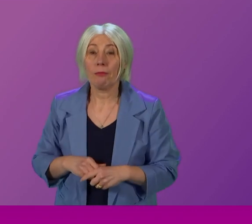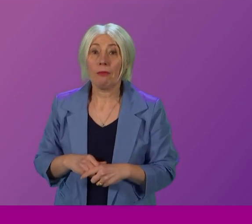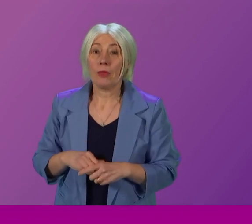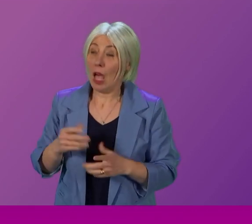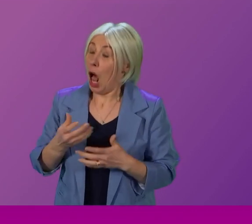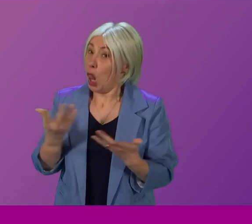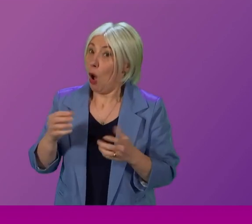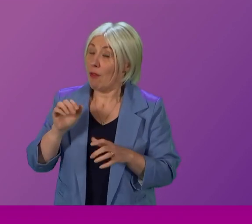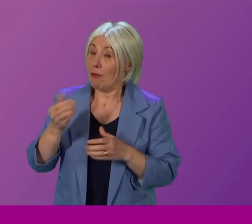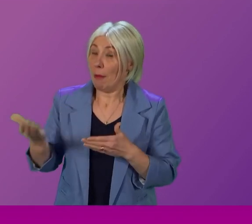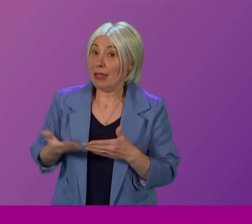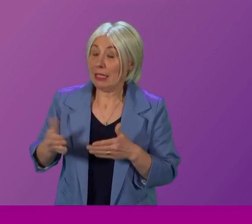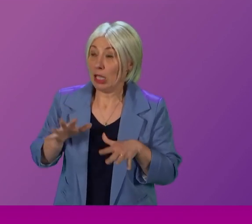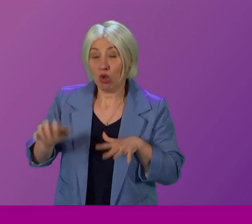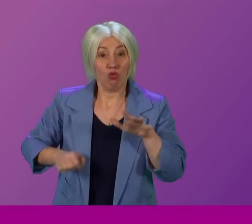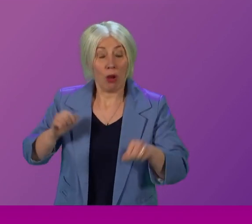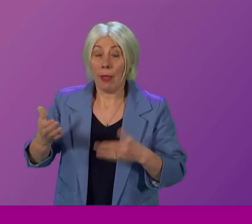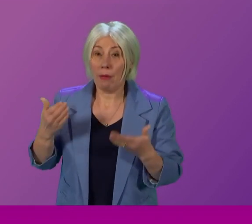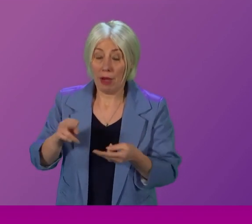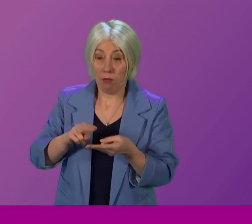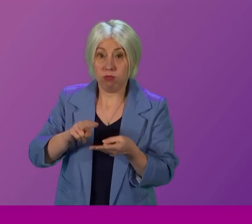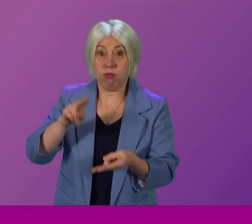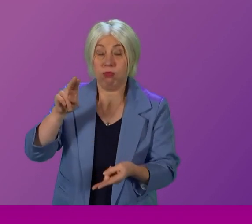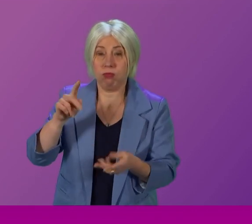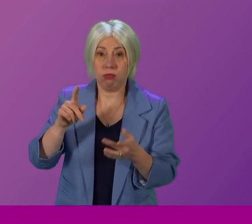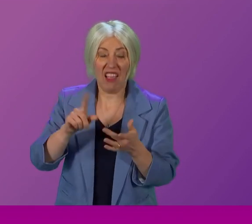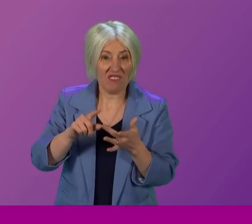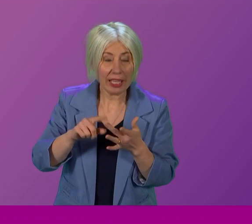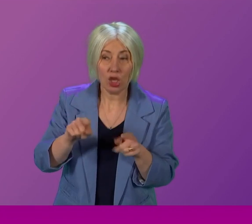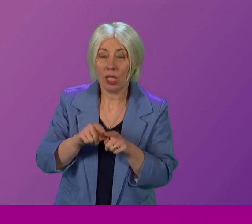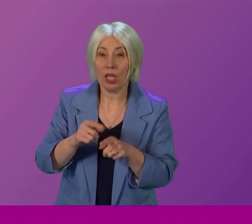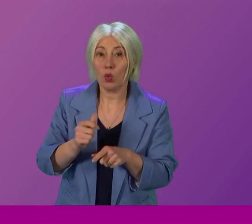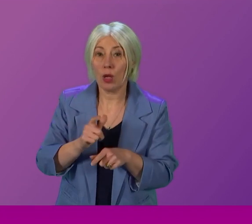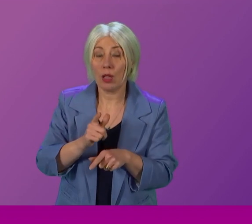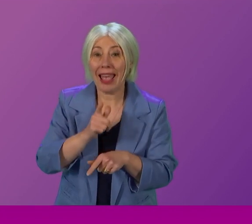struggling right now with high inflation and high energy costs. We will come shortly